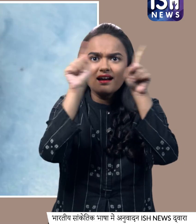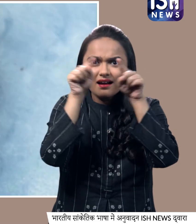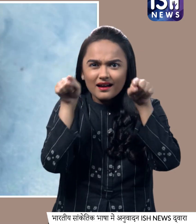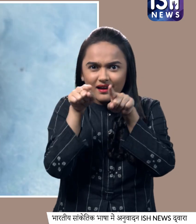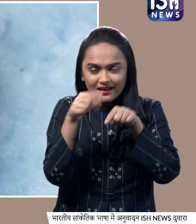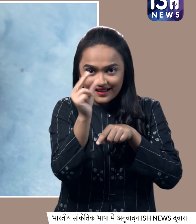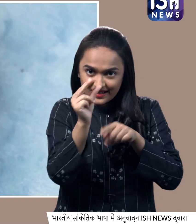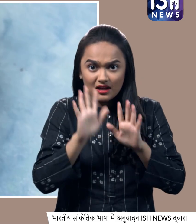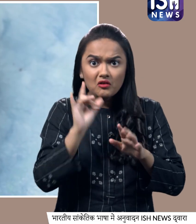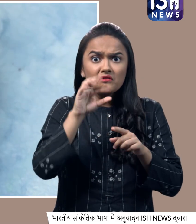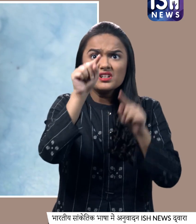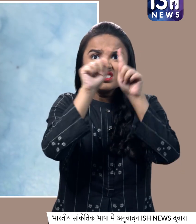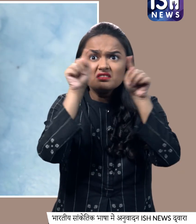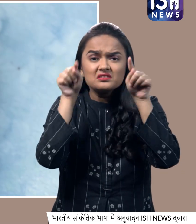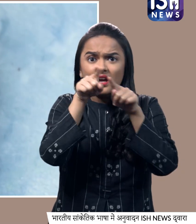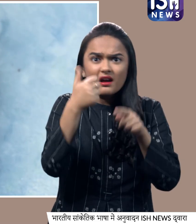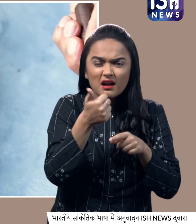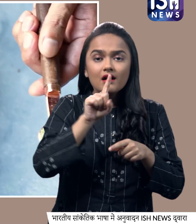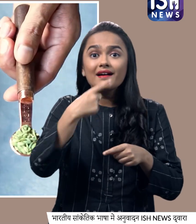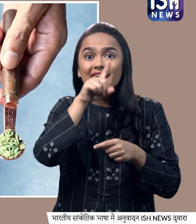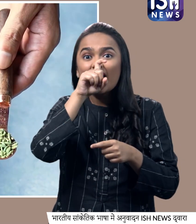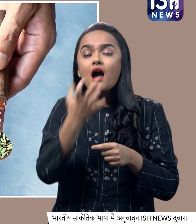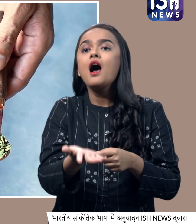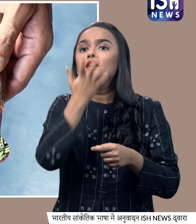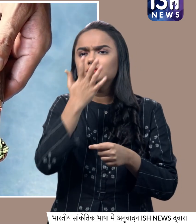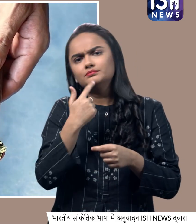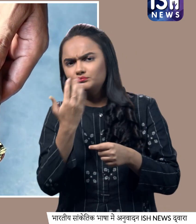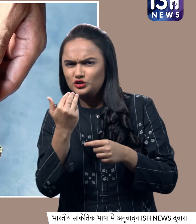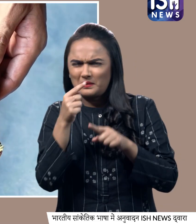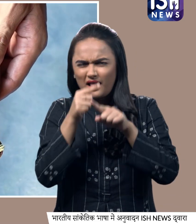If you don't have star anise, you can use 1/2 tsp fennel seeds too